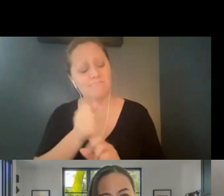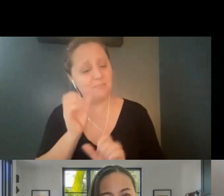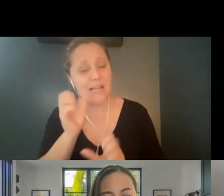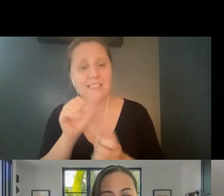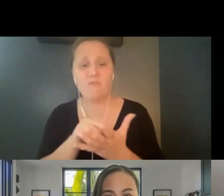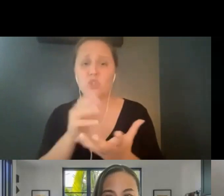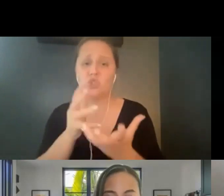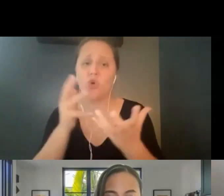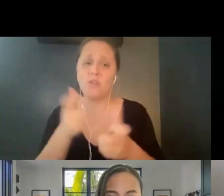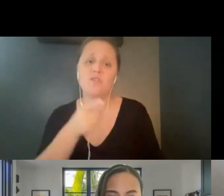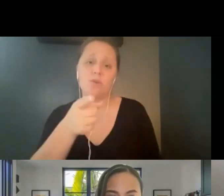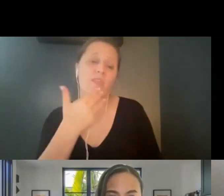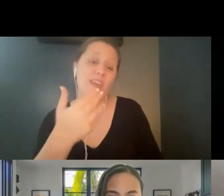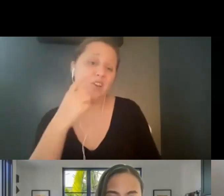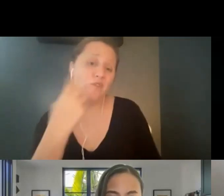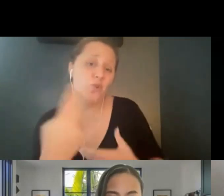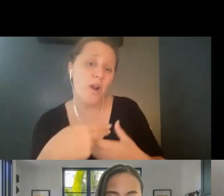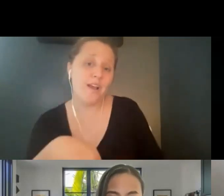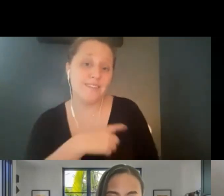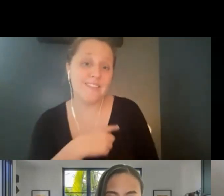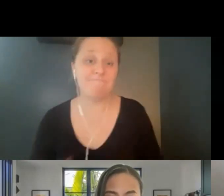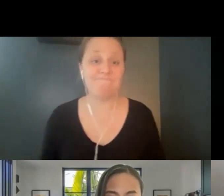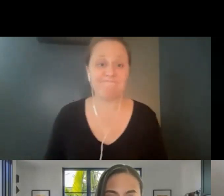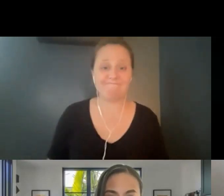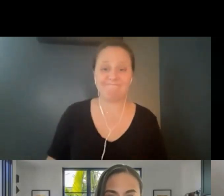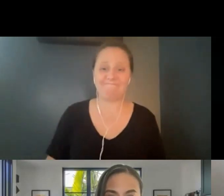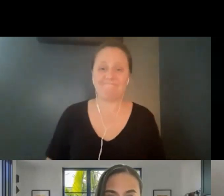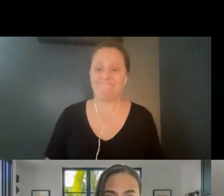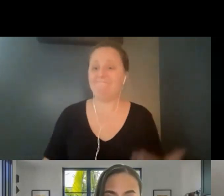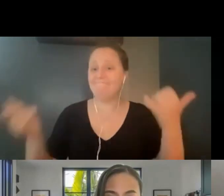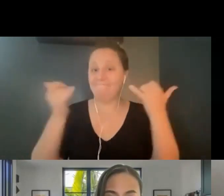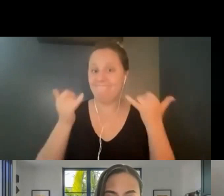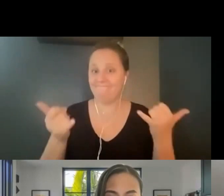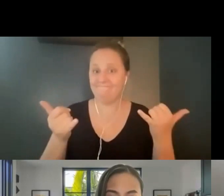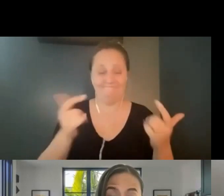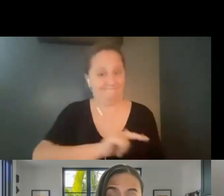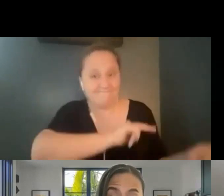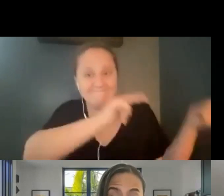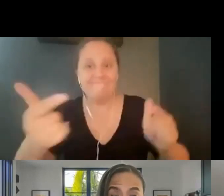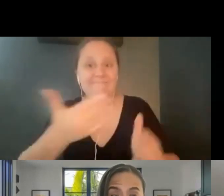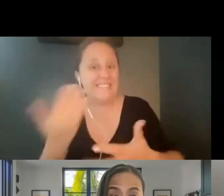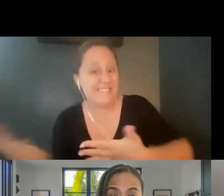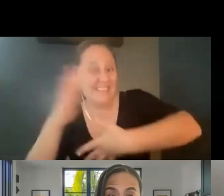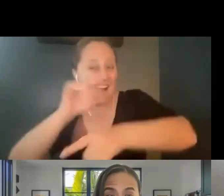So, thank you for joining us. Without further ado Mark Maguire, he is here with us